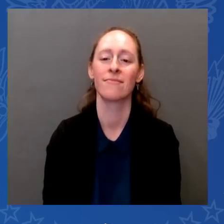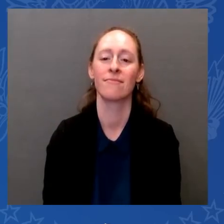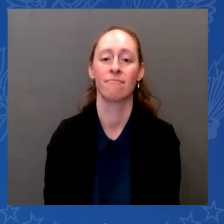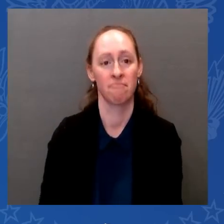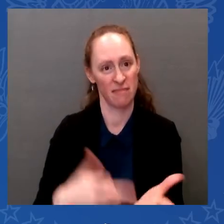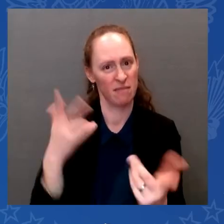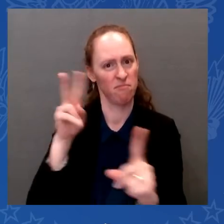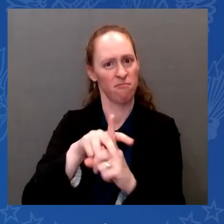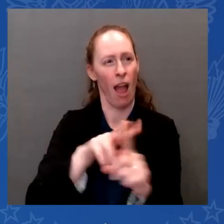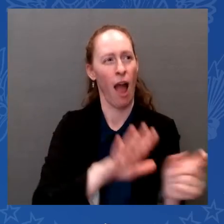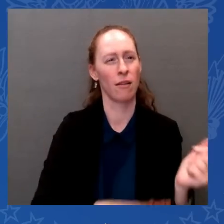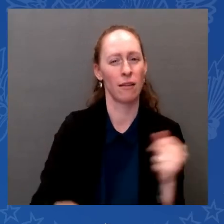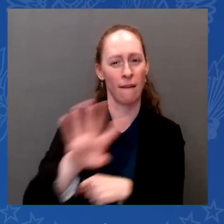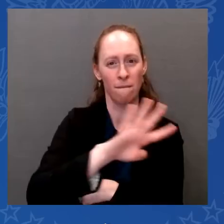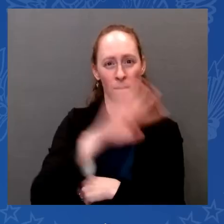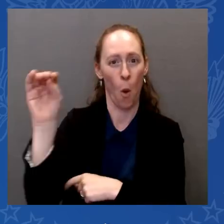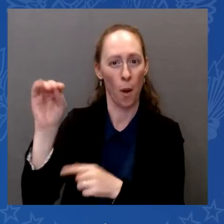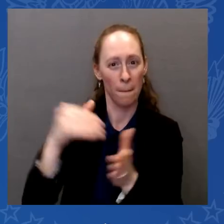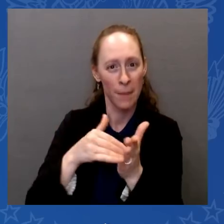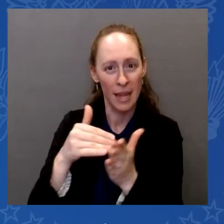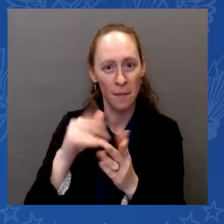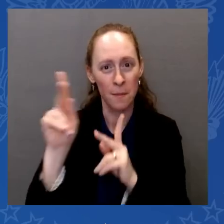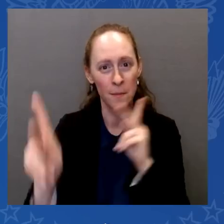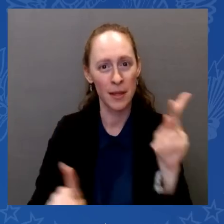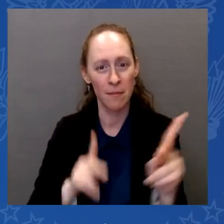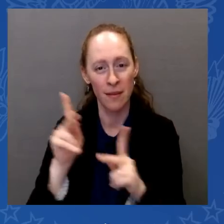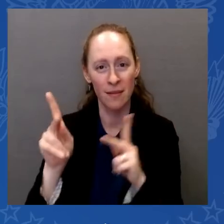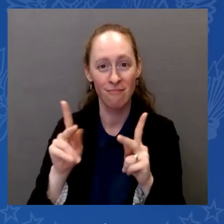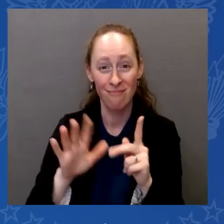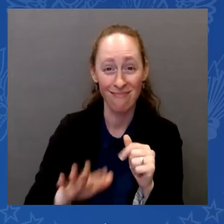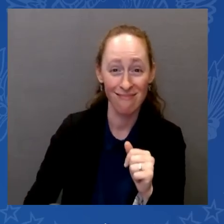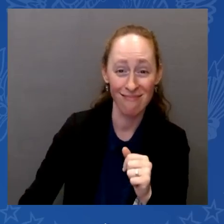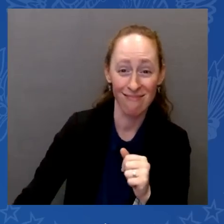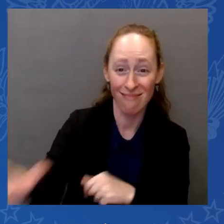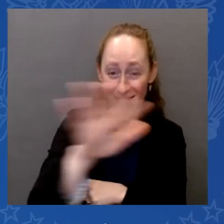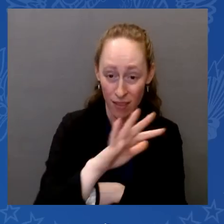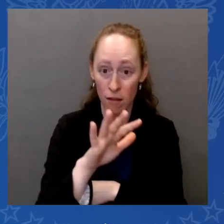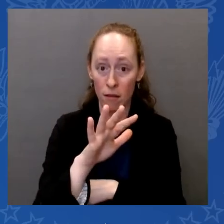90 percent of that relief is going to go people making less than $75,000 a year.